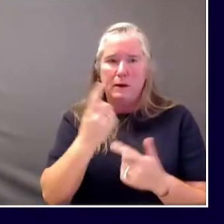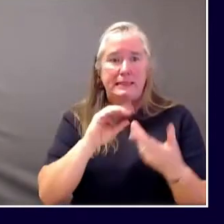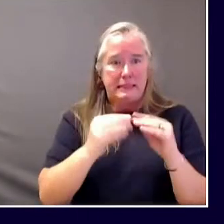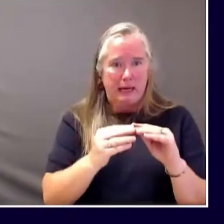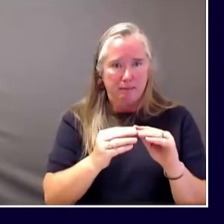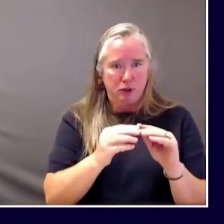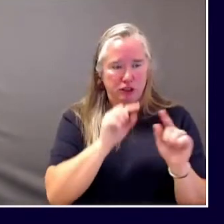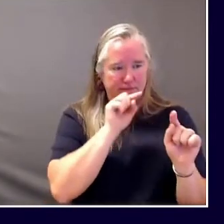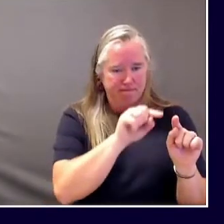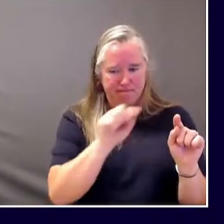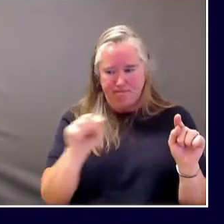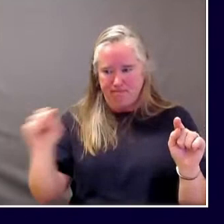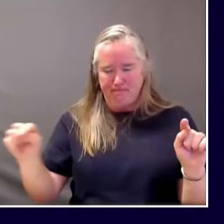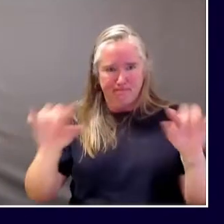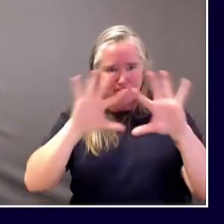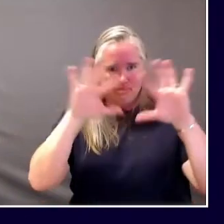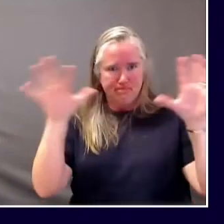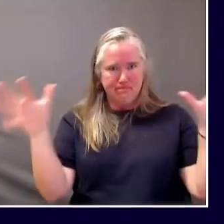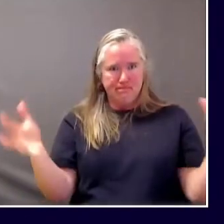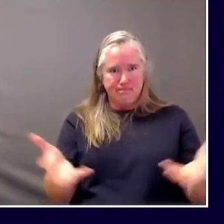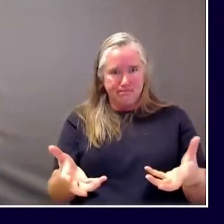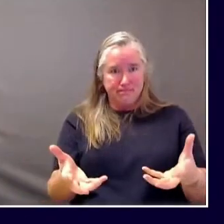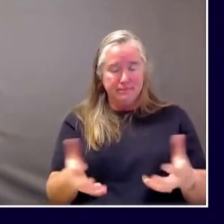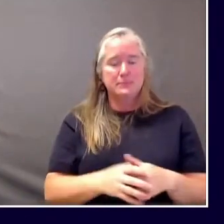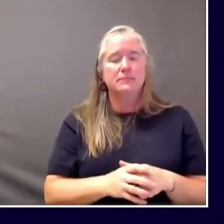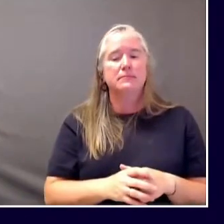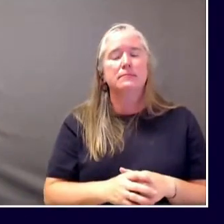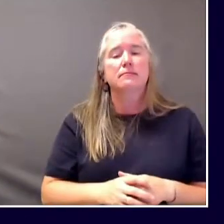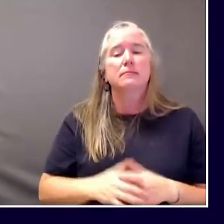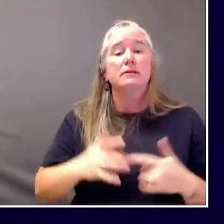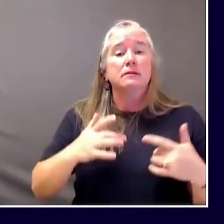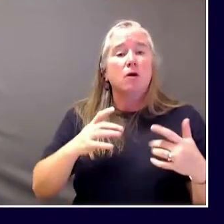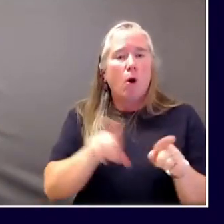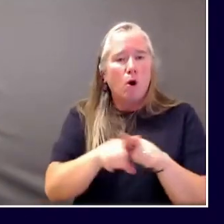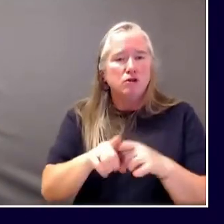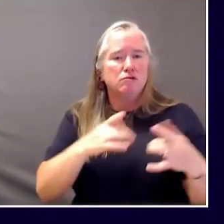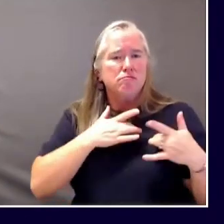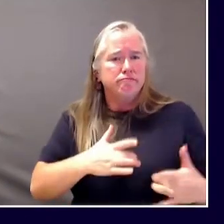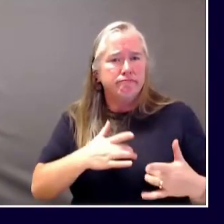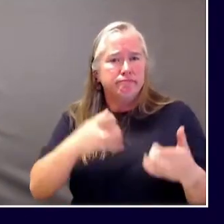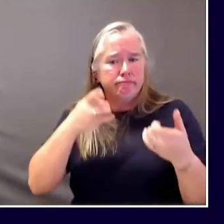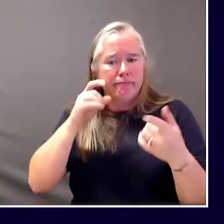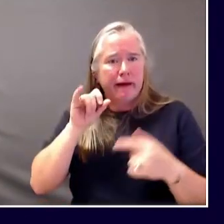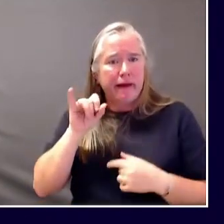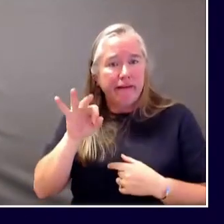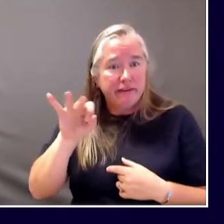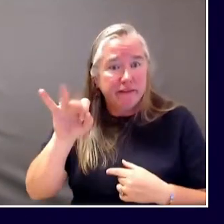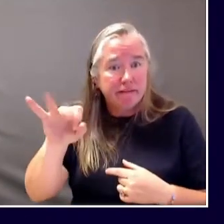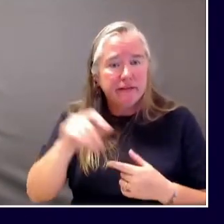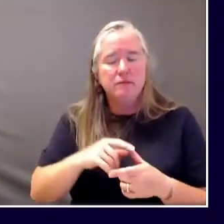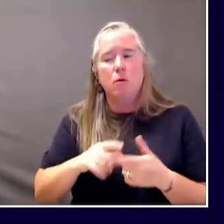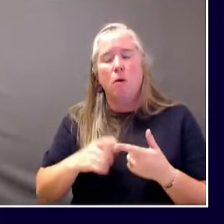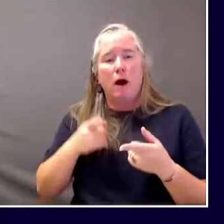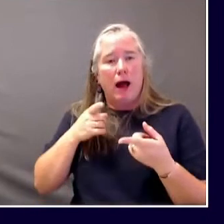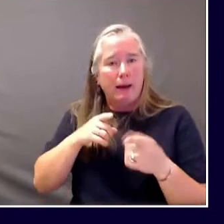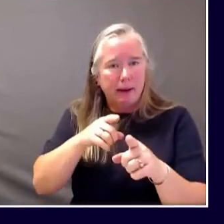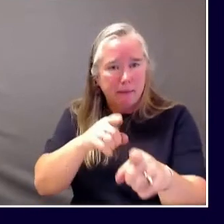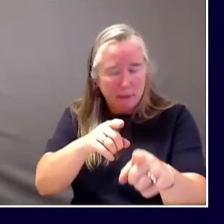whether it's looking at the trends in Rhode Island Connecticut Massachusetts New